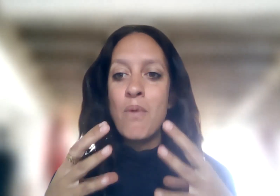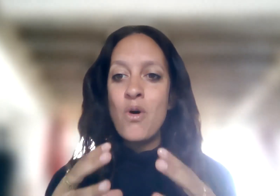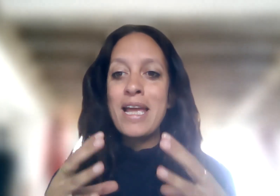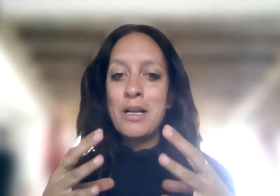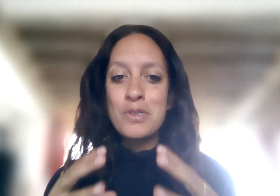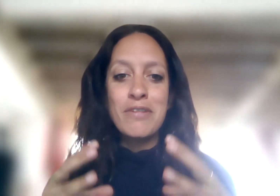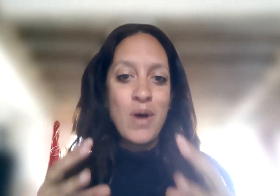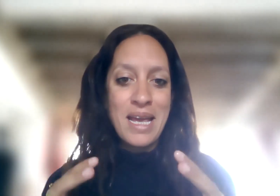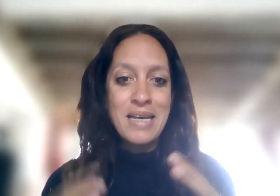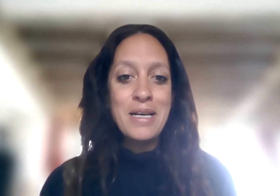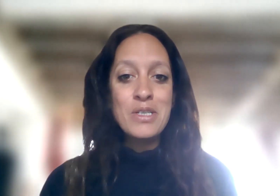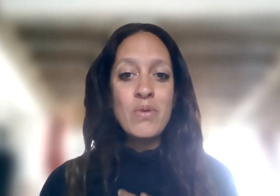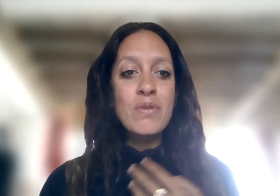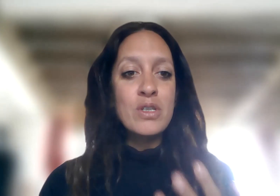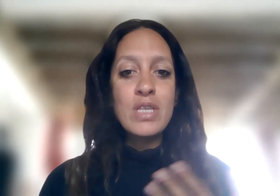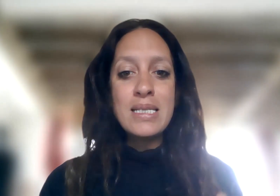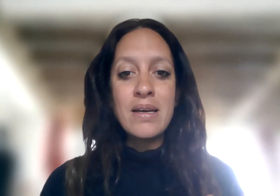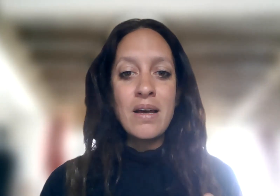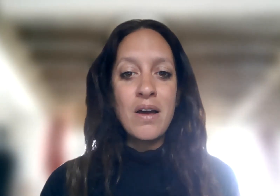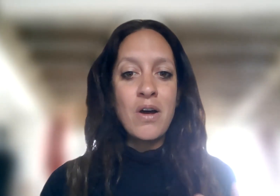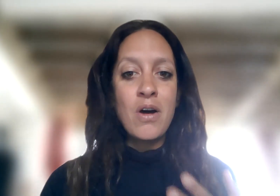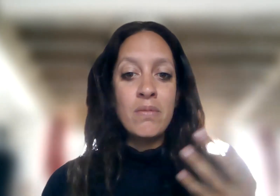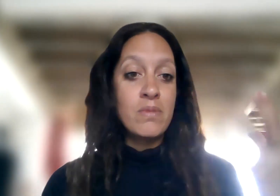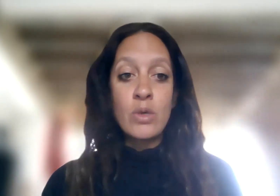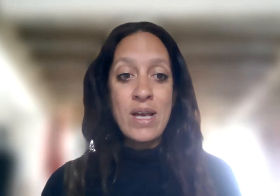food distributions more accessible, how do we ensure